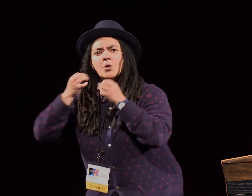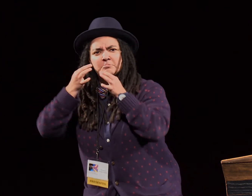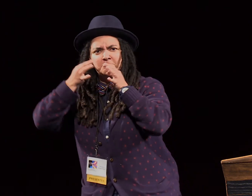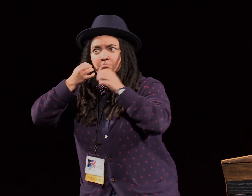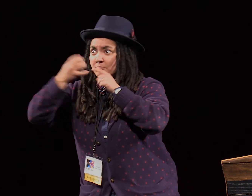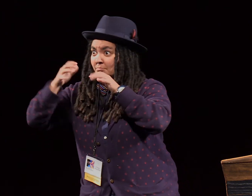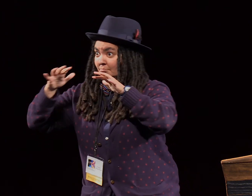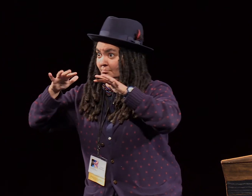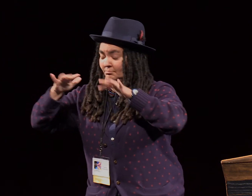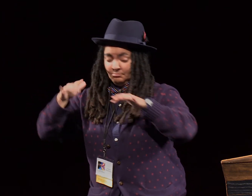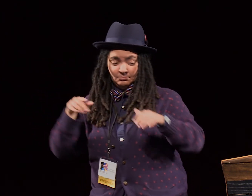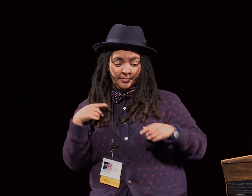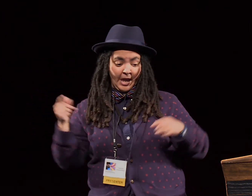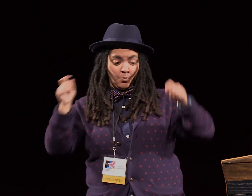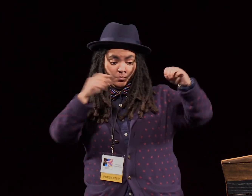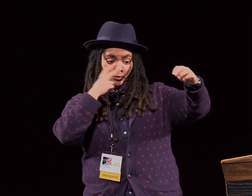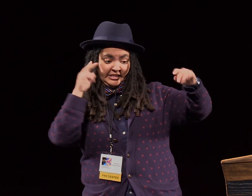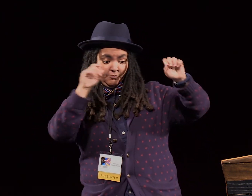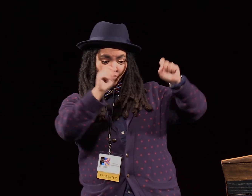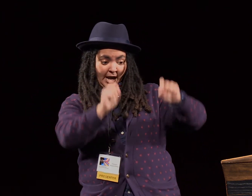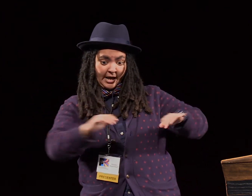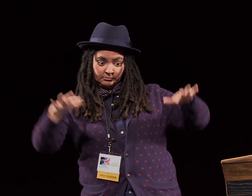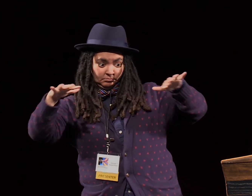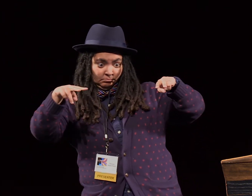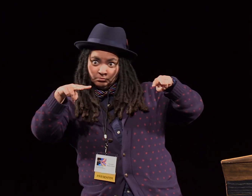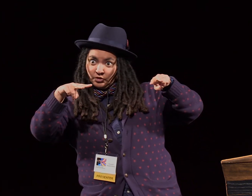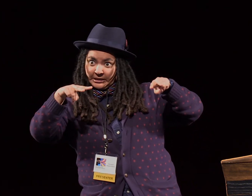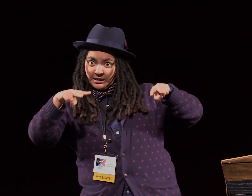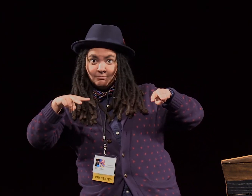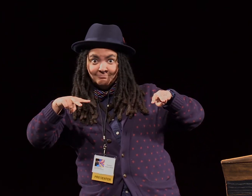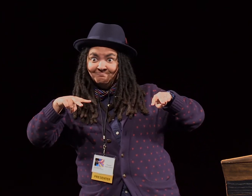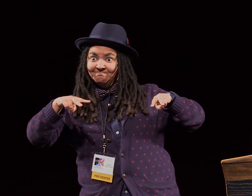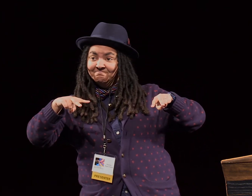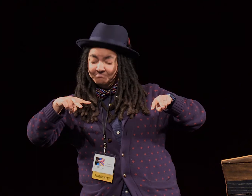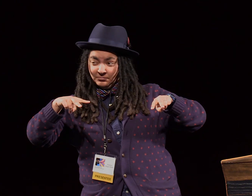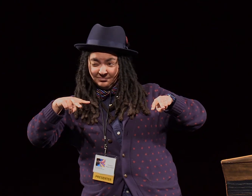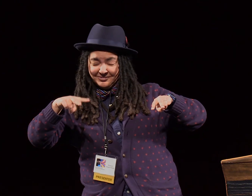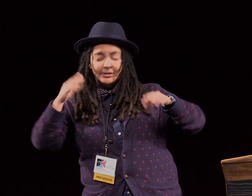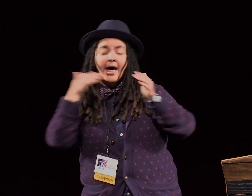and then we could think about why we notice these patterns and make these comparisons.